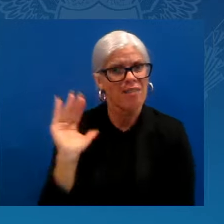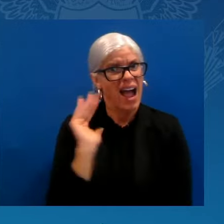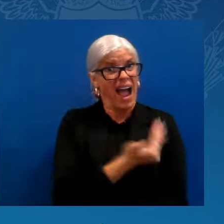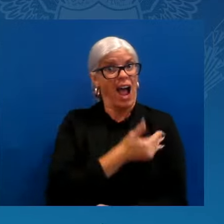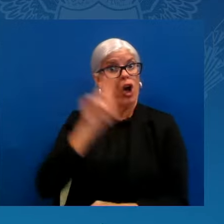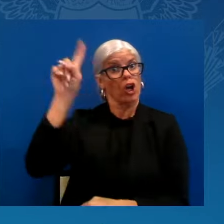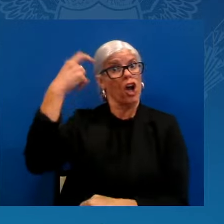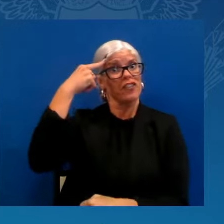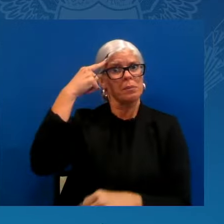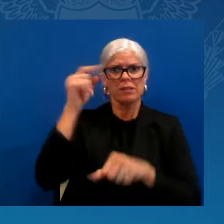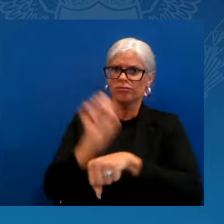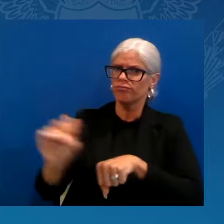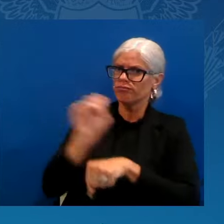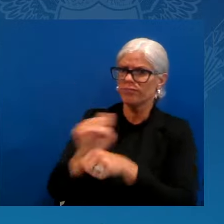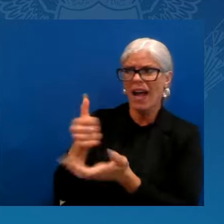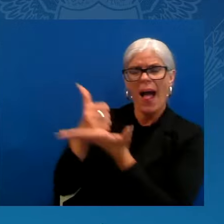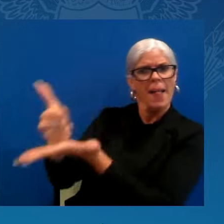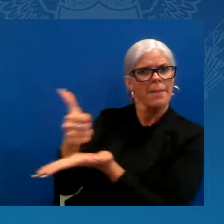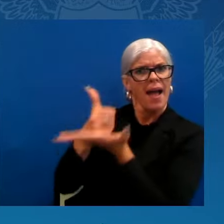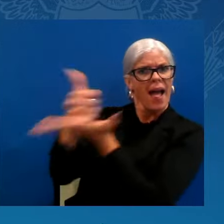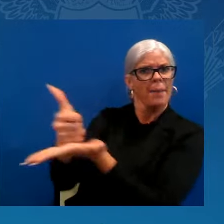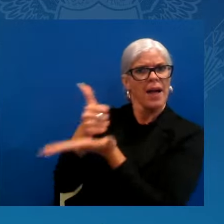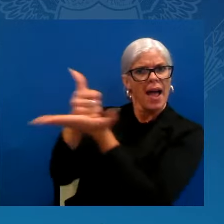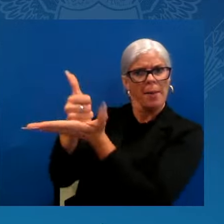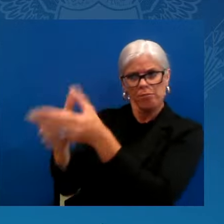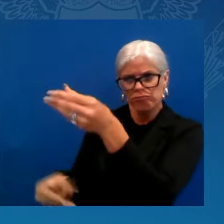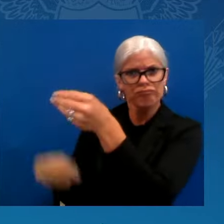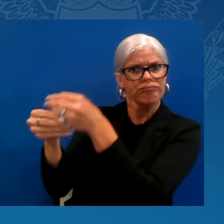in the wake of the 2021 conflict with Hamas.